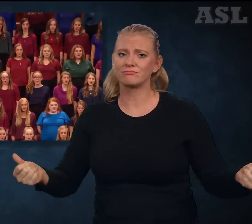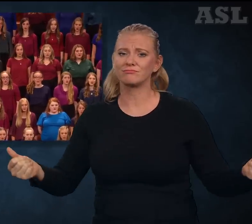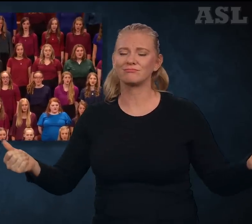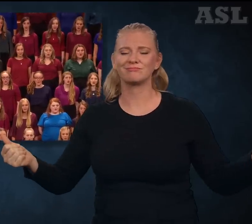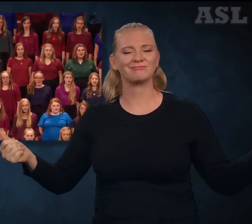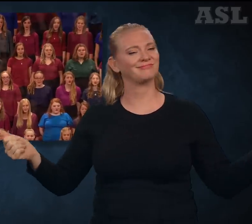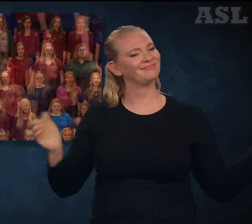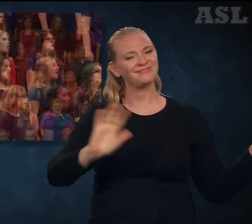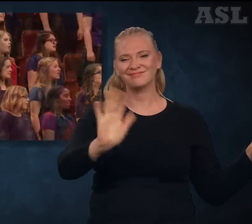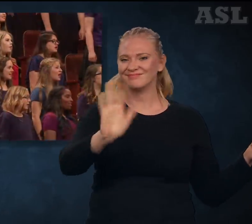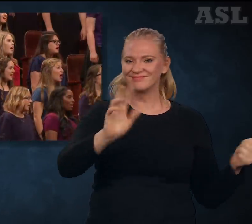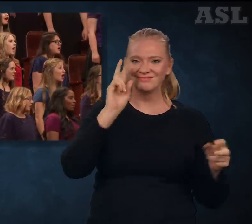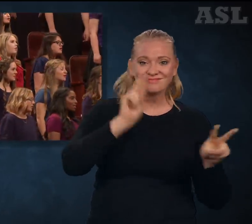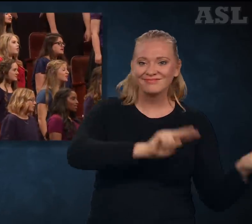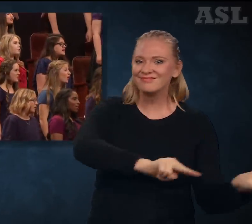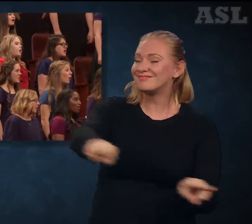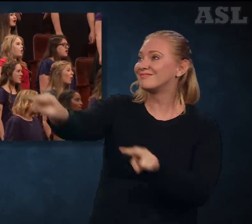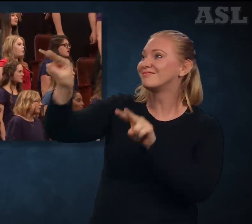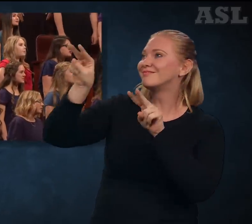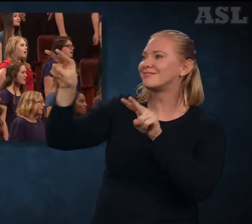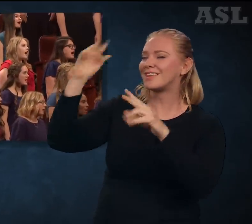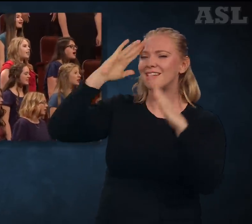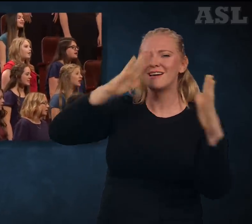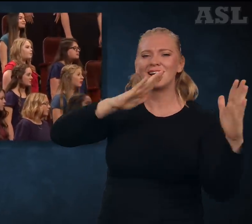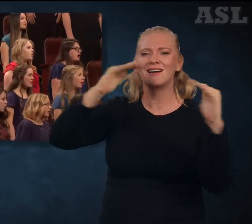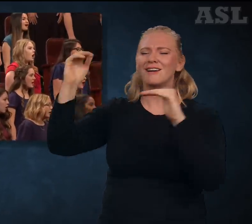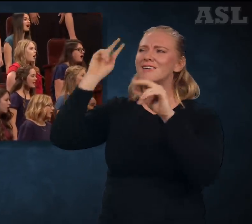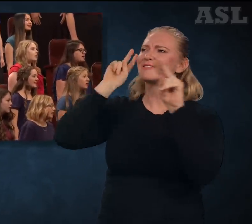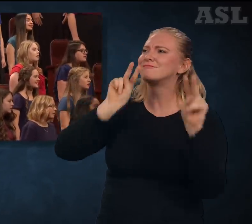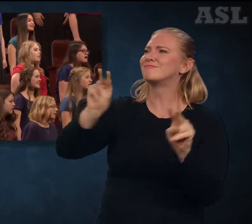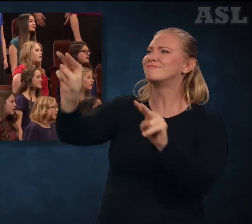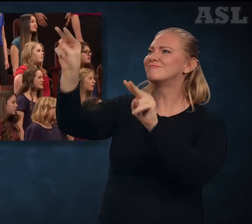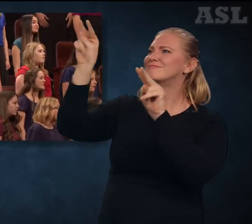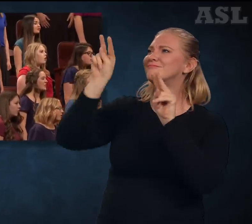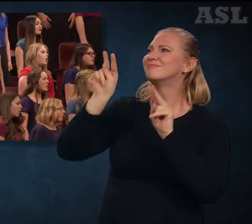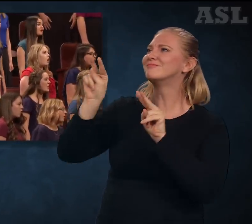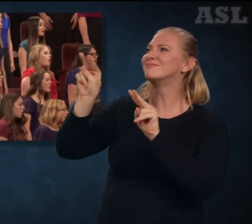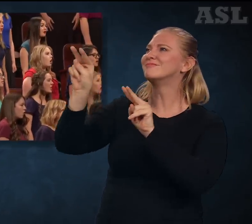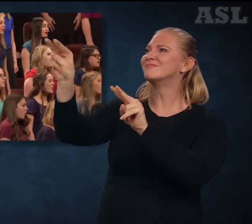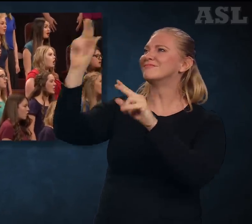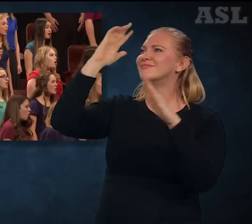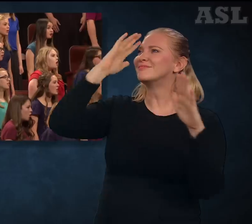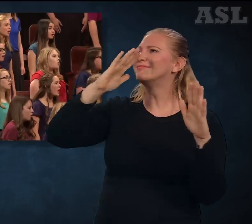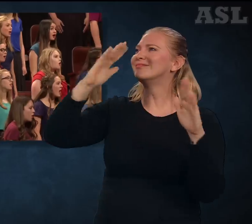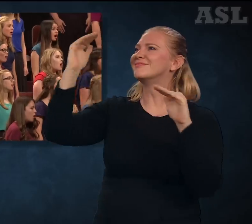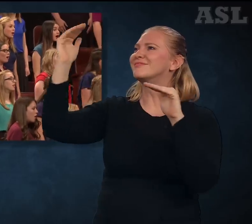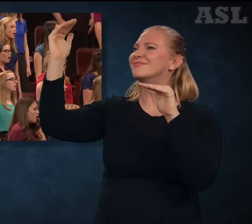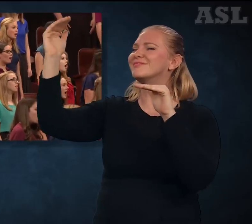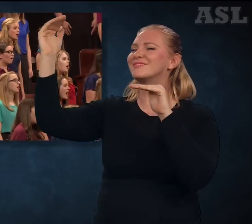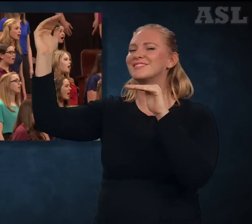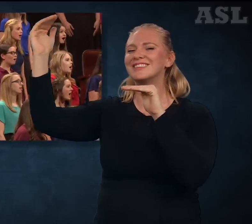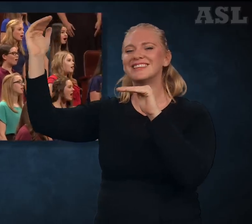AND THREATEN OUR PEACE TO DESTROY,